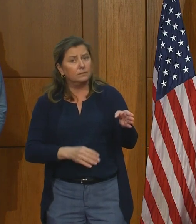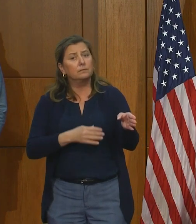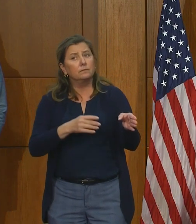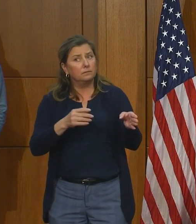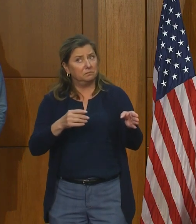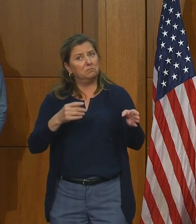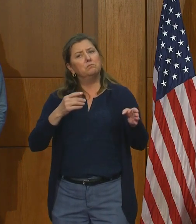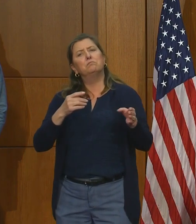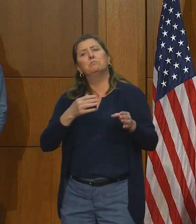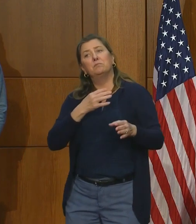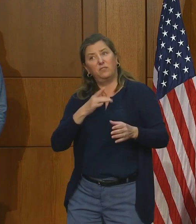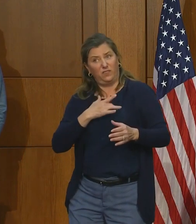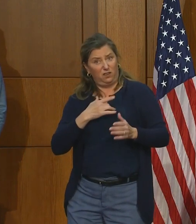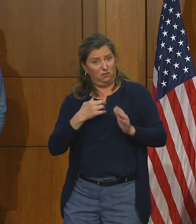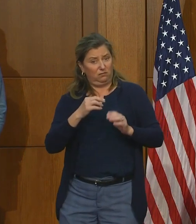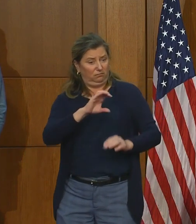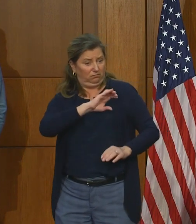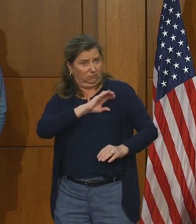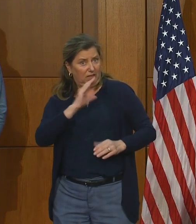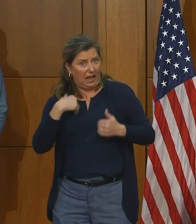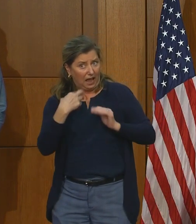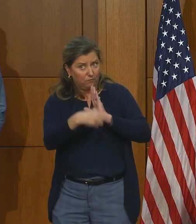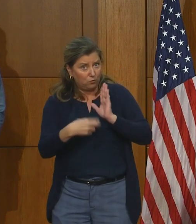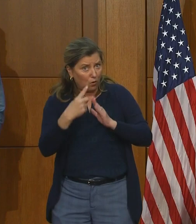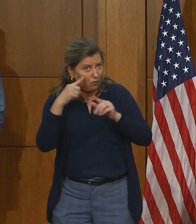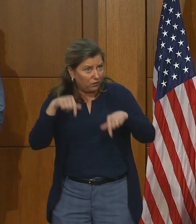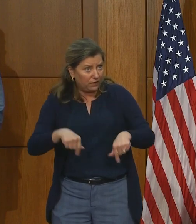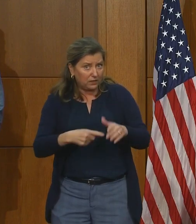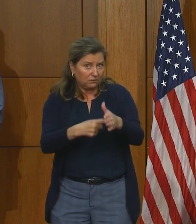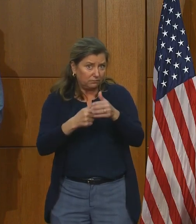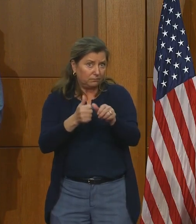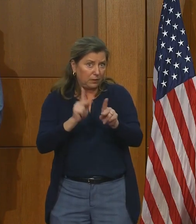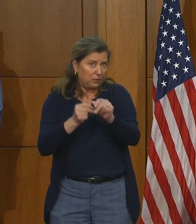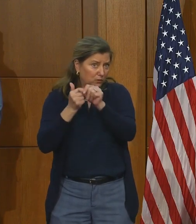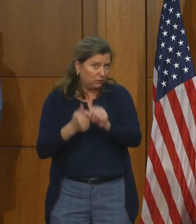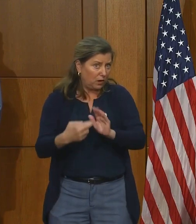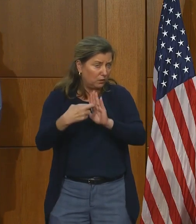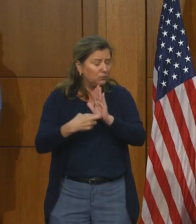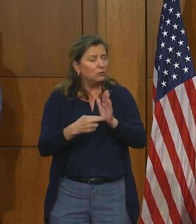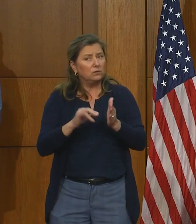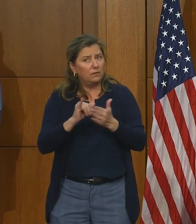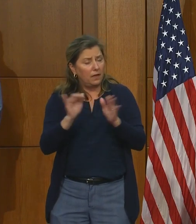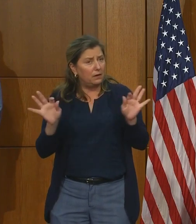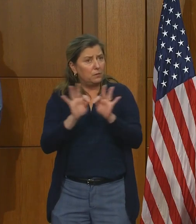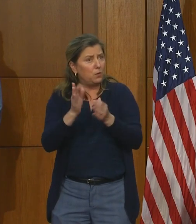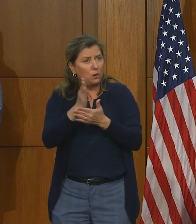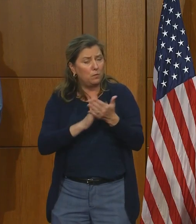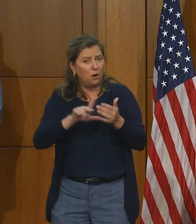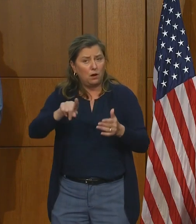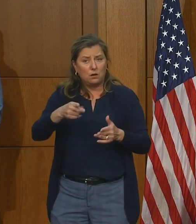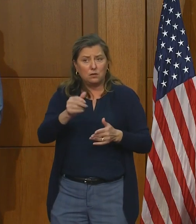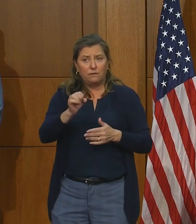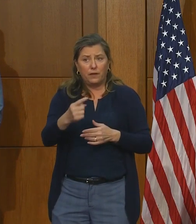AND WE'LL DEAL WITH THAT. YOU THINK IT'S IMPORTANT LIKE IT DO YOU SEE A ROLE FOR LAW ENFORCEMENT AND THE AND THE